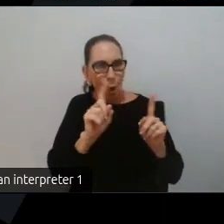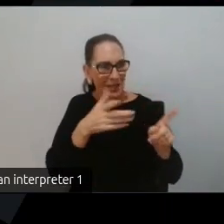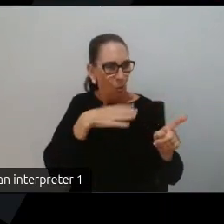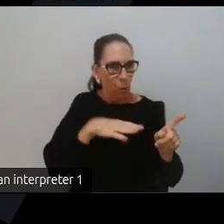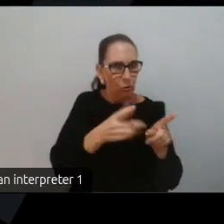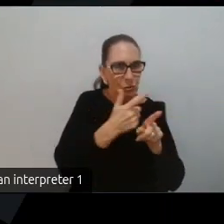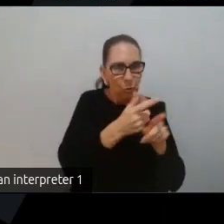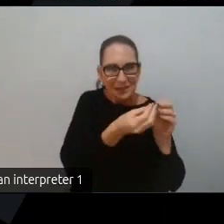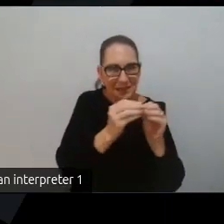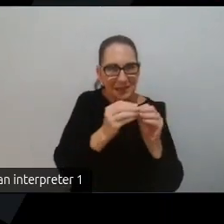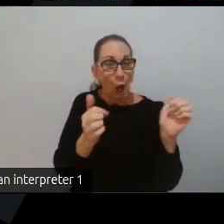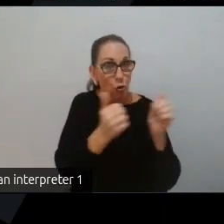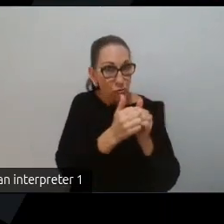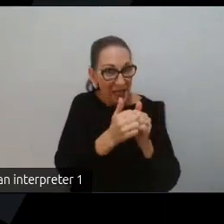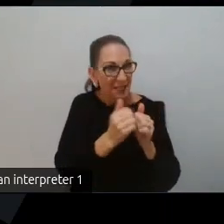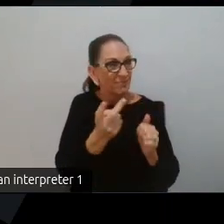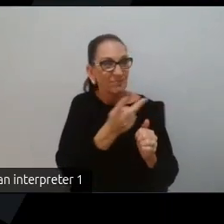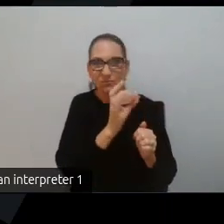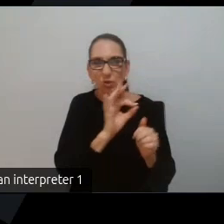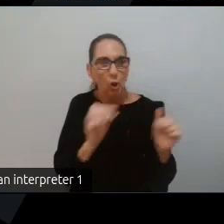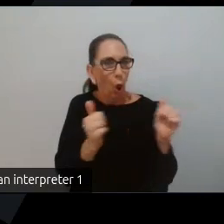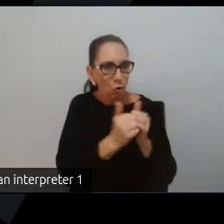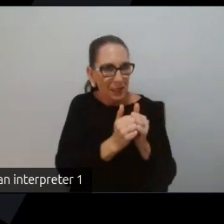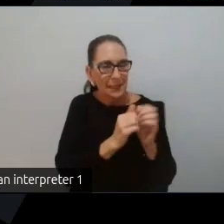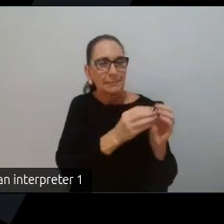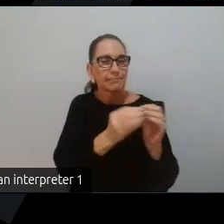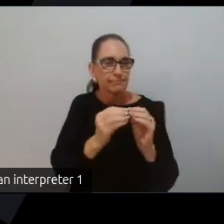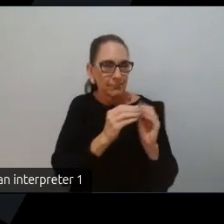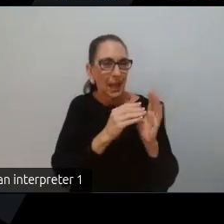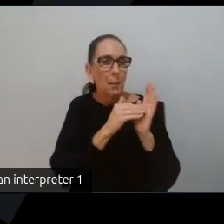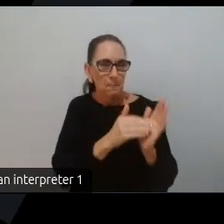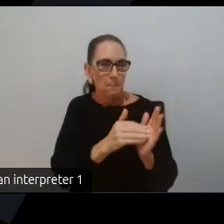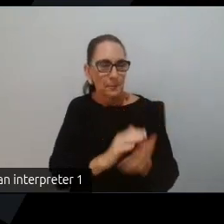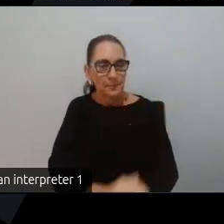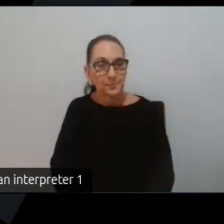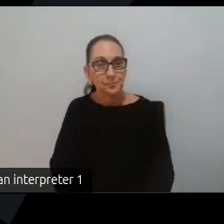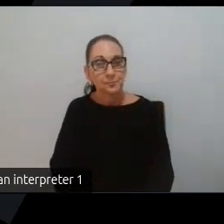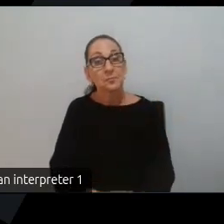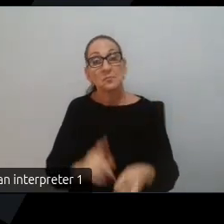and what they do agree about. So the three things I'm going to talk to you today about